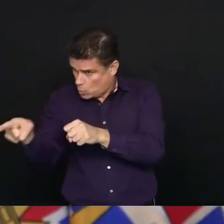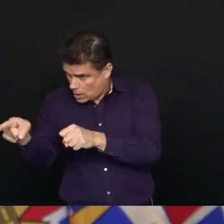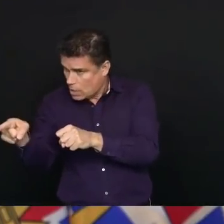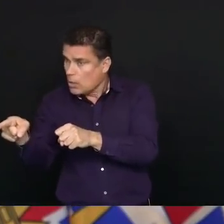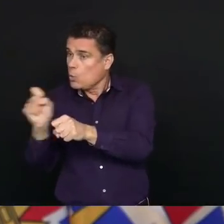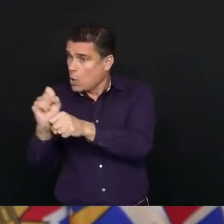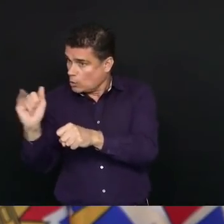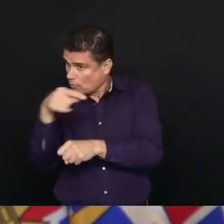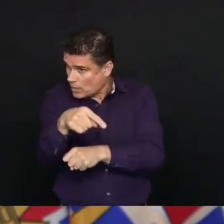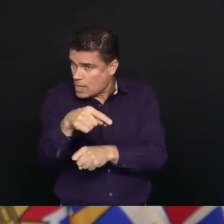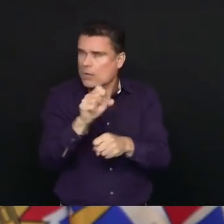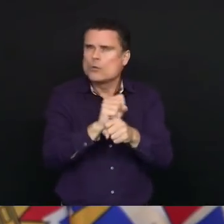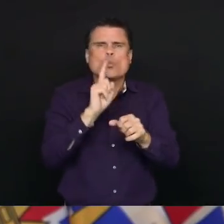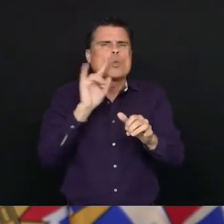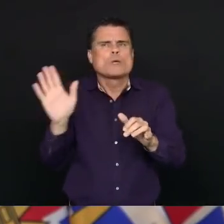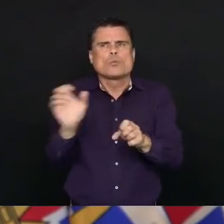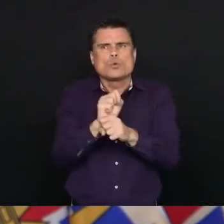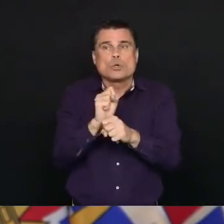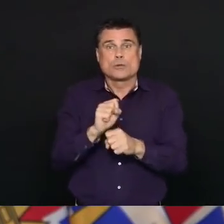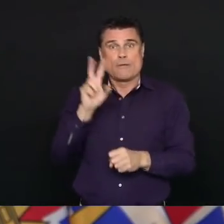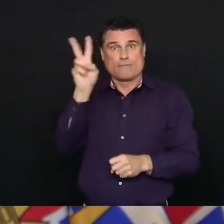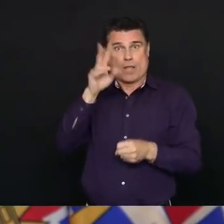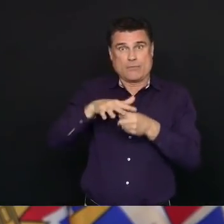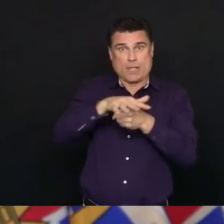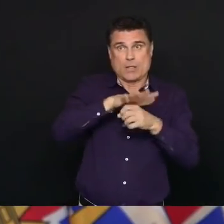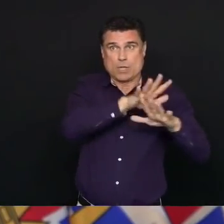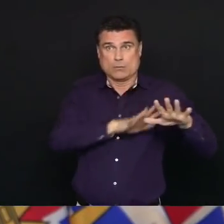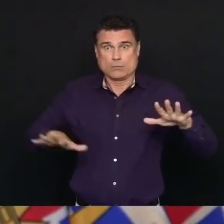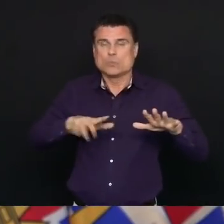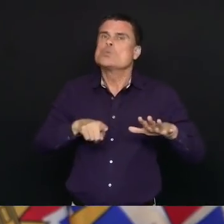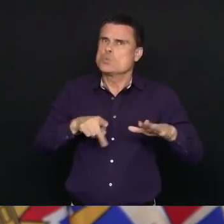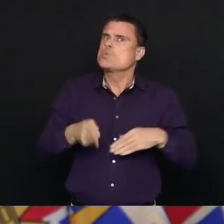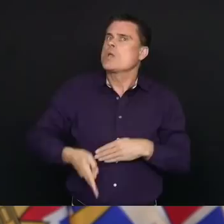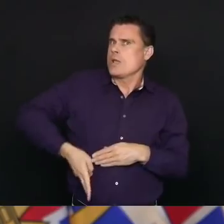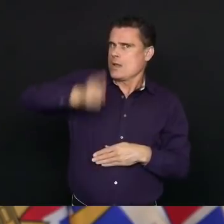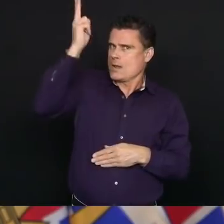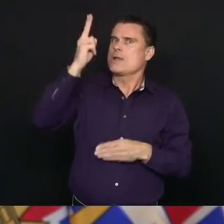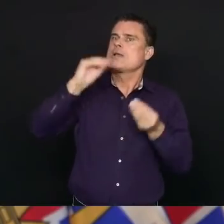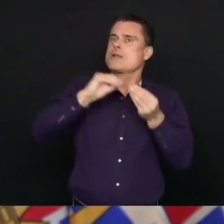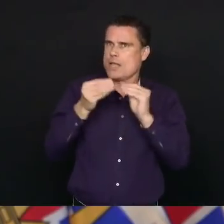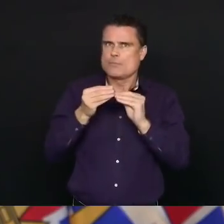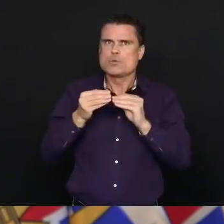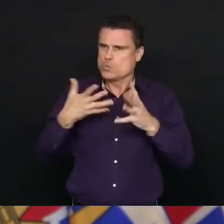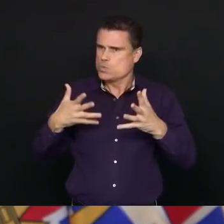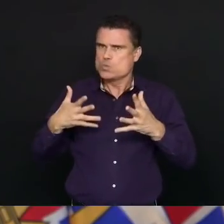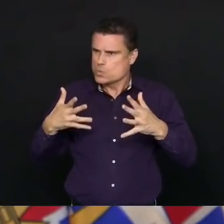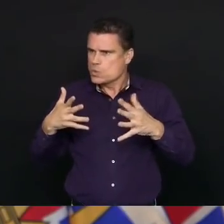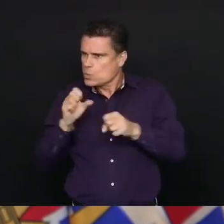Or where people were and how many were working in different areas. Not only is it particularly in the lower mainland.